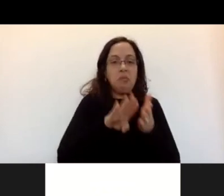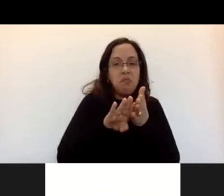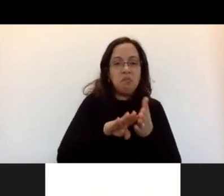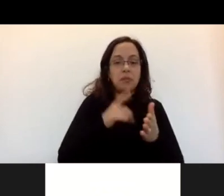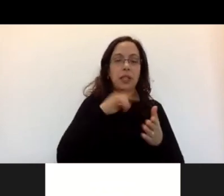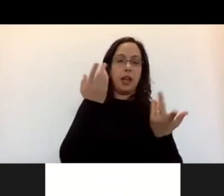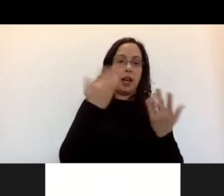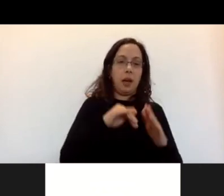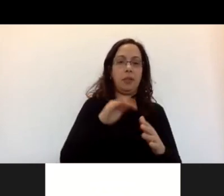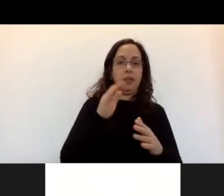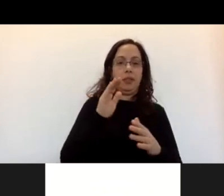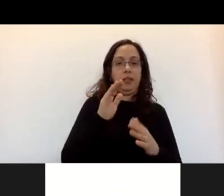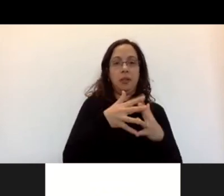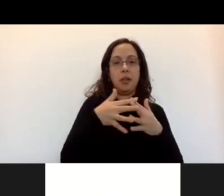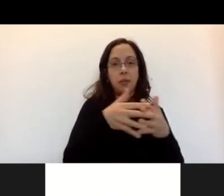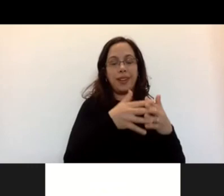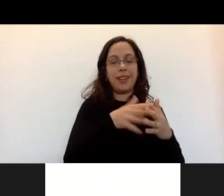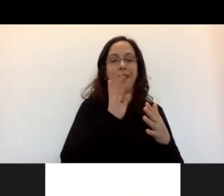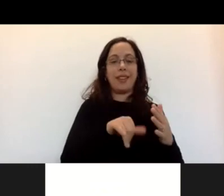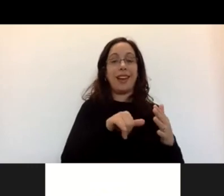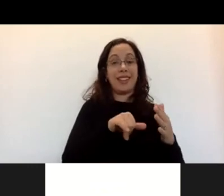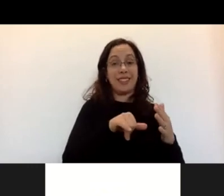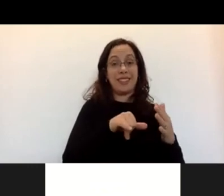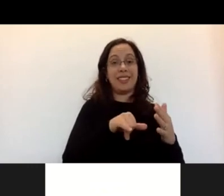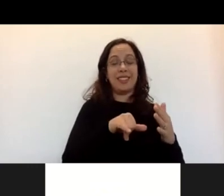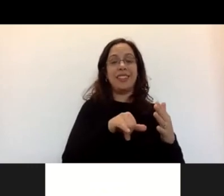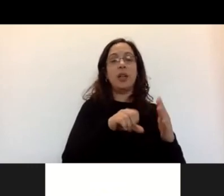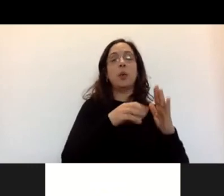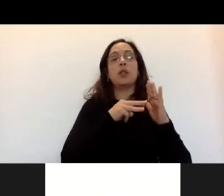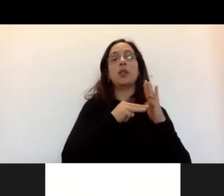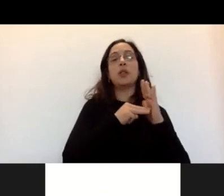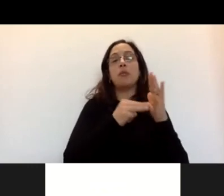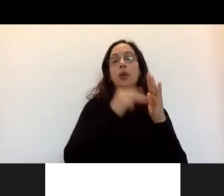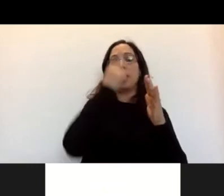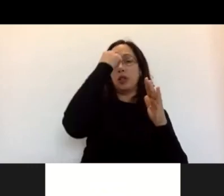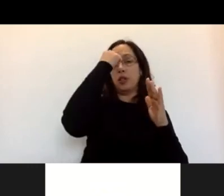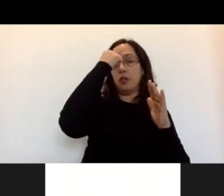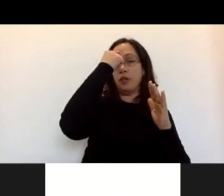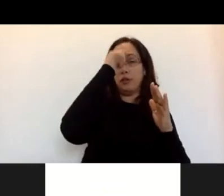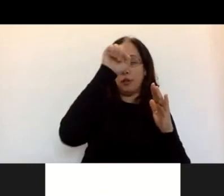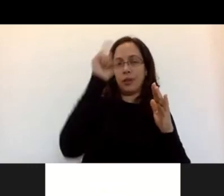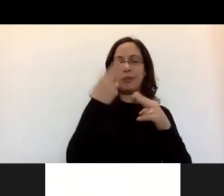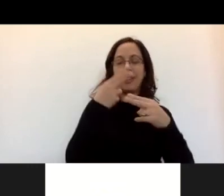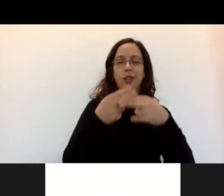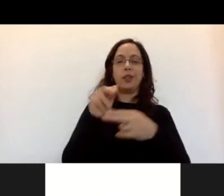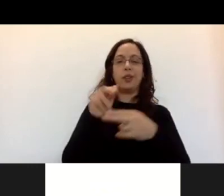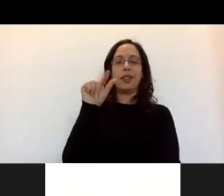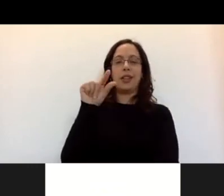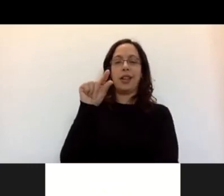served as the model for what he calls an age of deportations right? so that this is kind of the